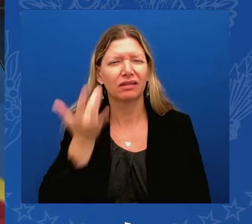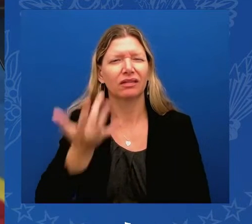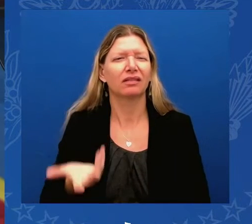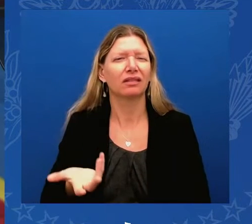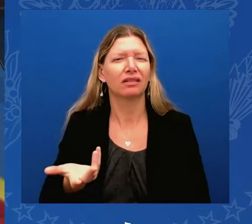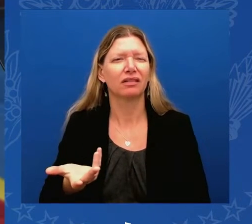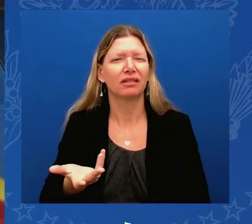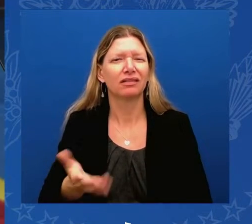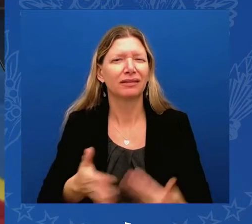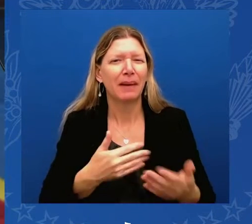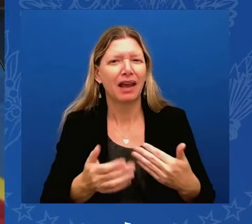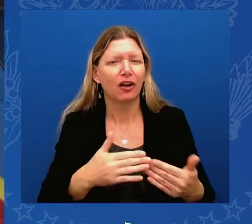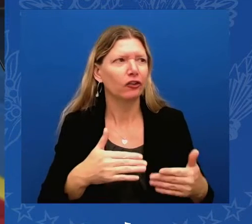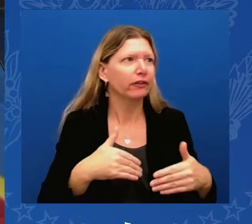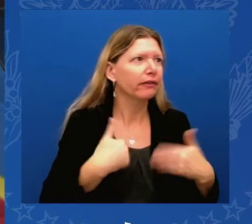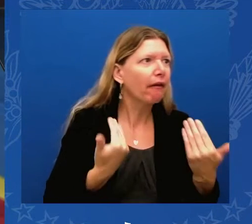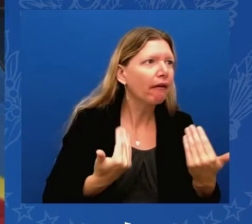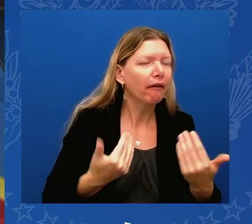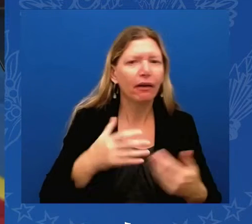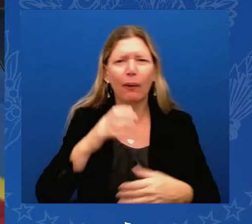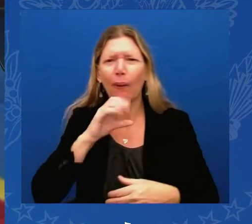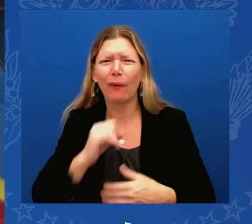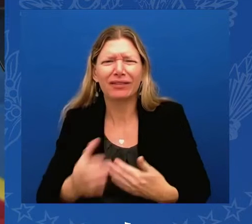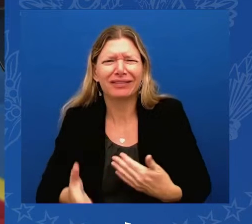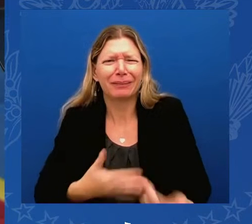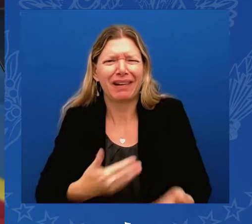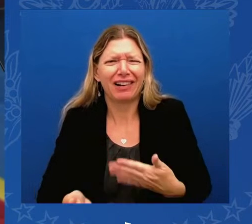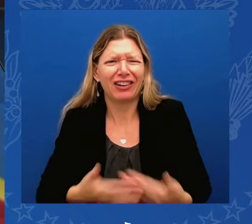And I hope -- my hope for you is -- my challenge to you